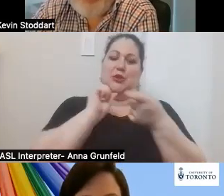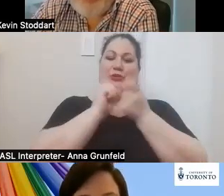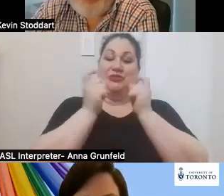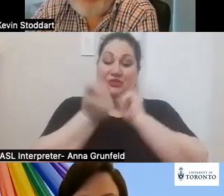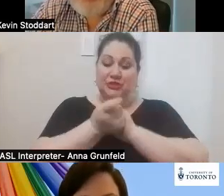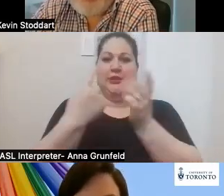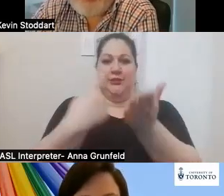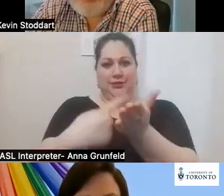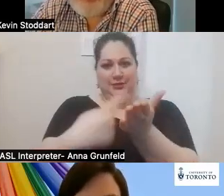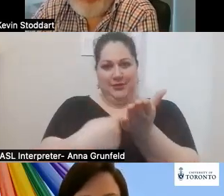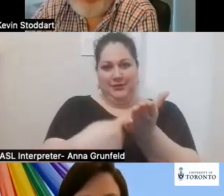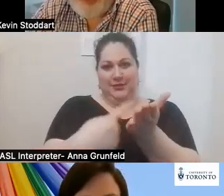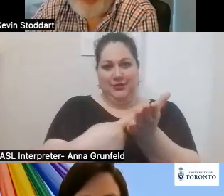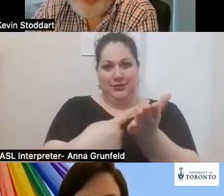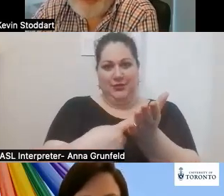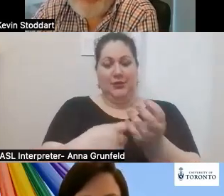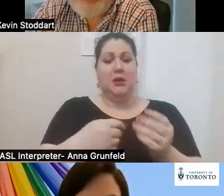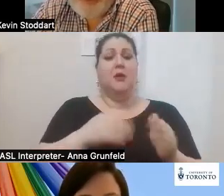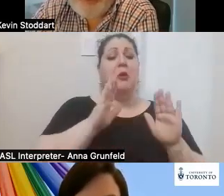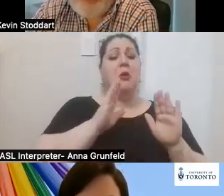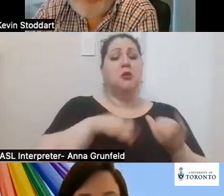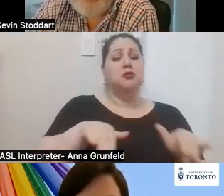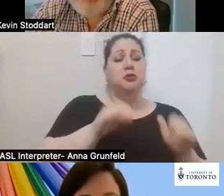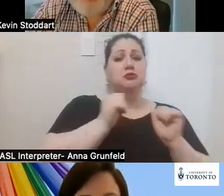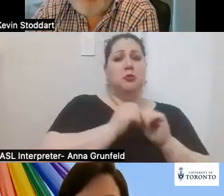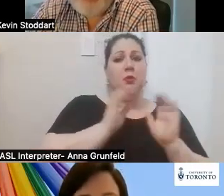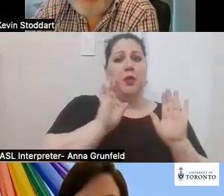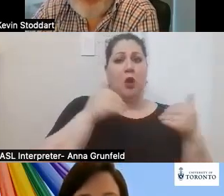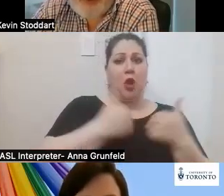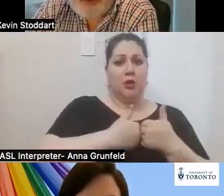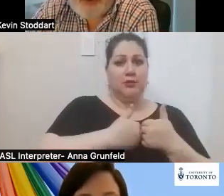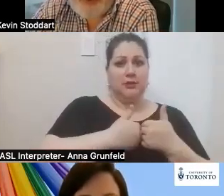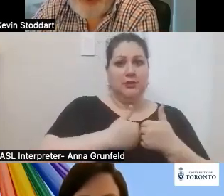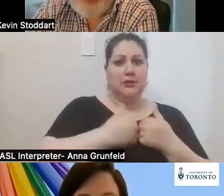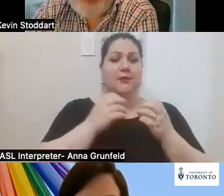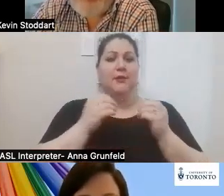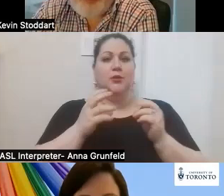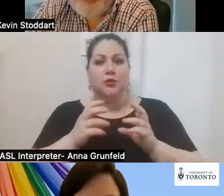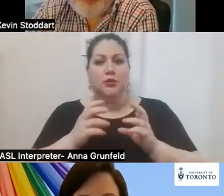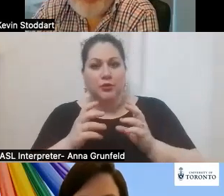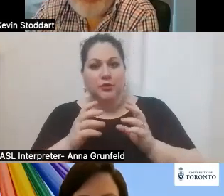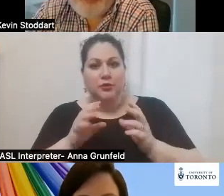you know, children with autism to, you know, individuals with autism.